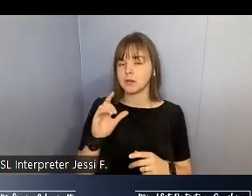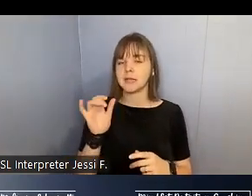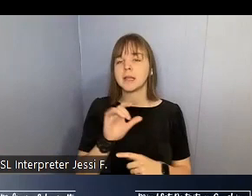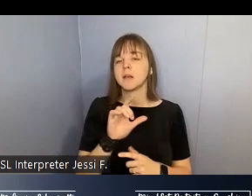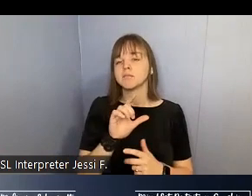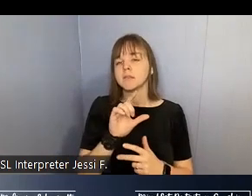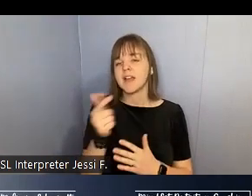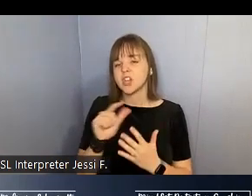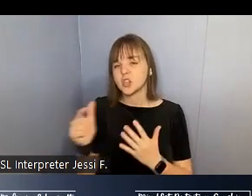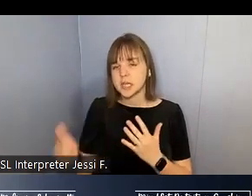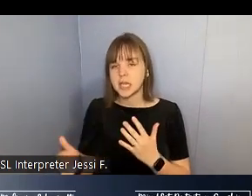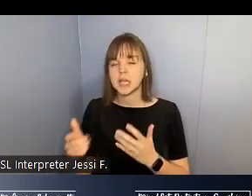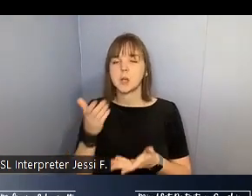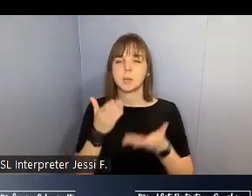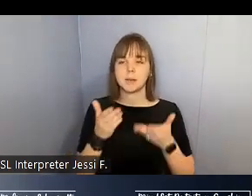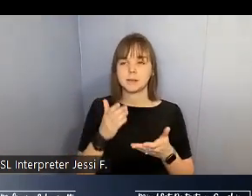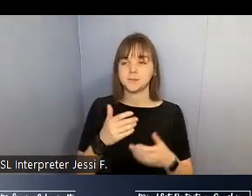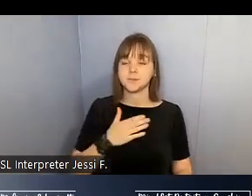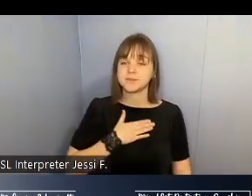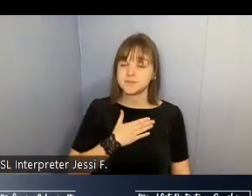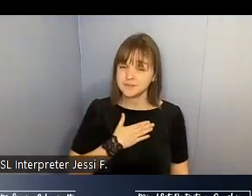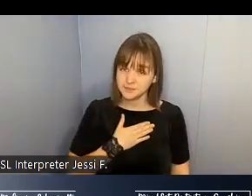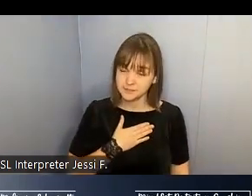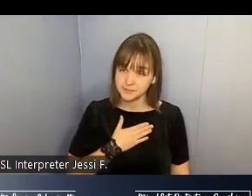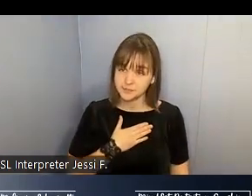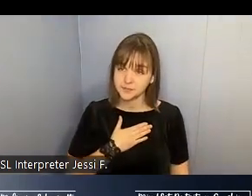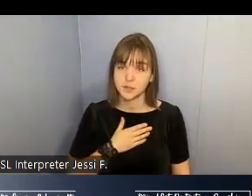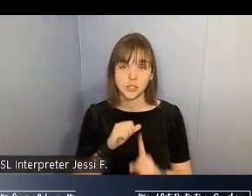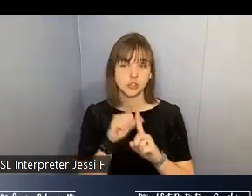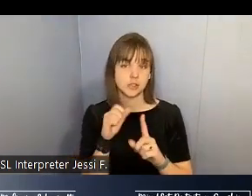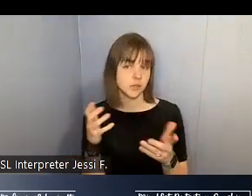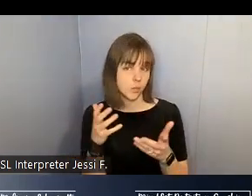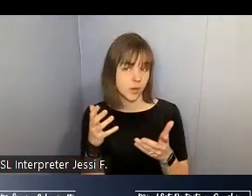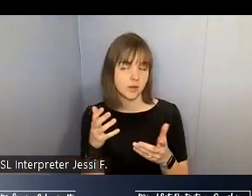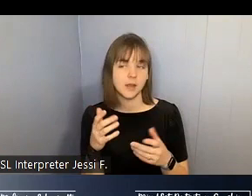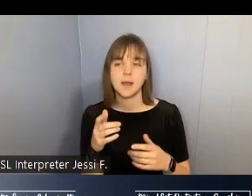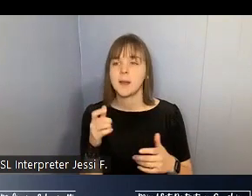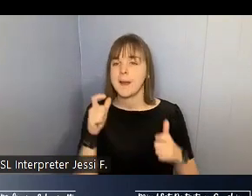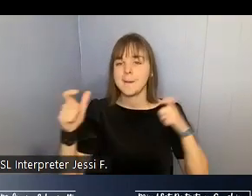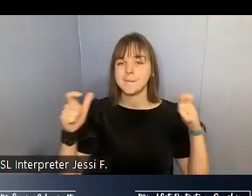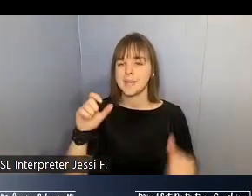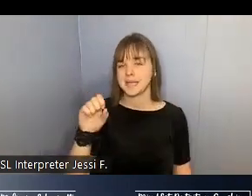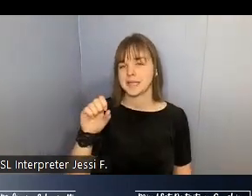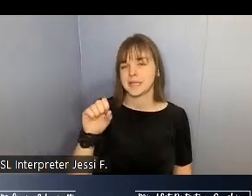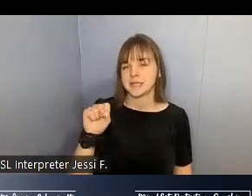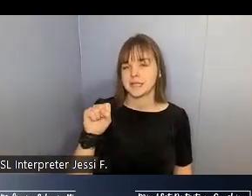Maybe one of them-- one of my tricks is a really big salad at least once a day because then I